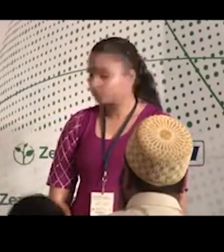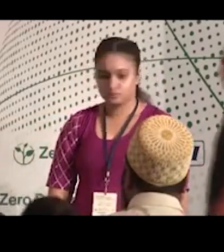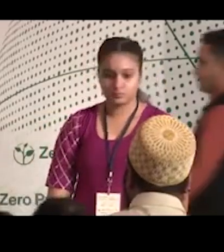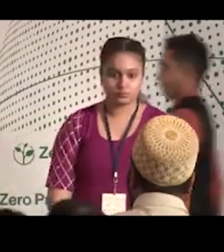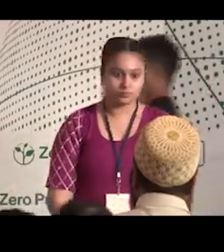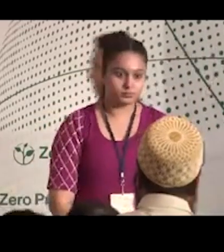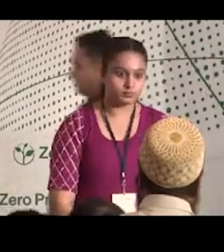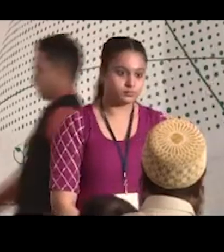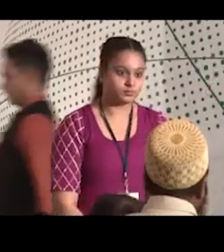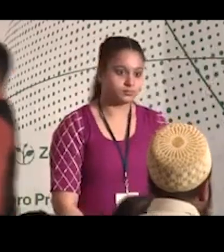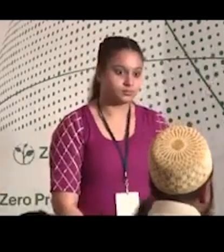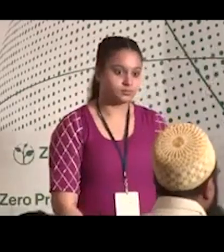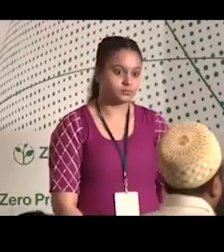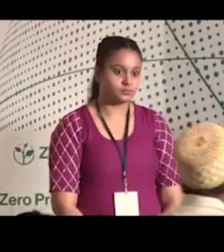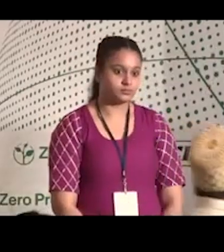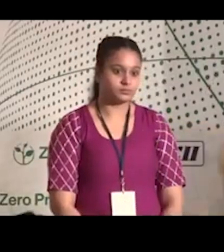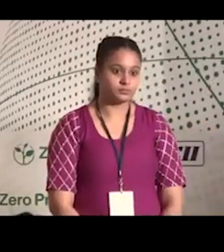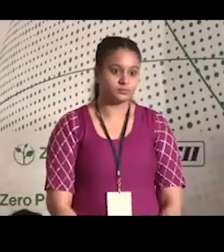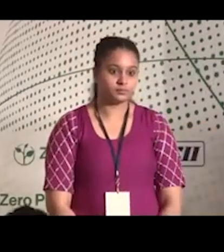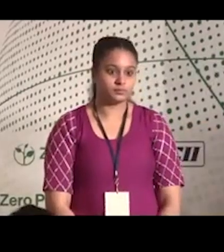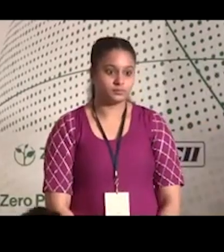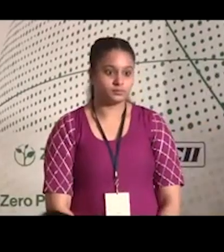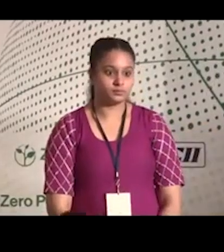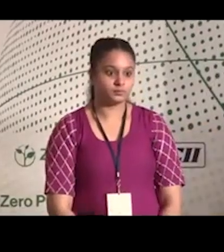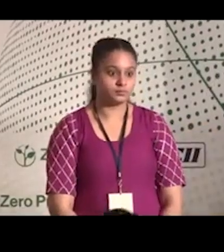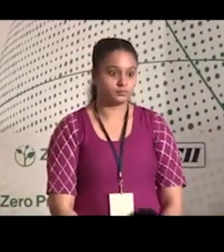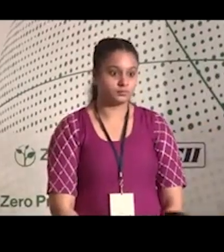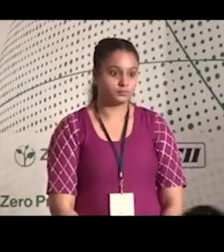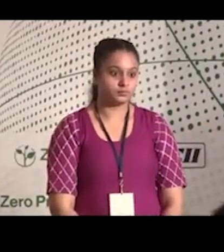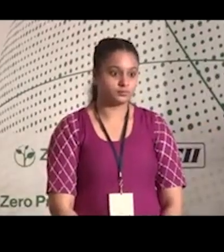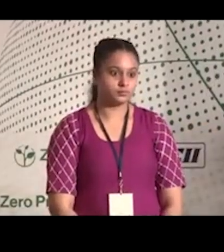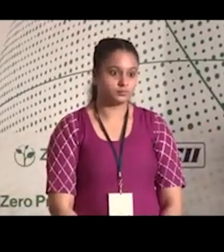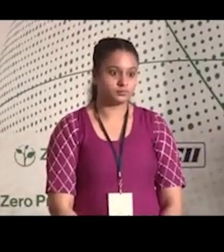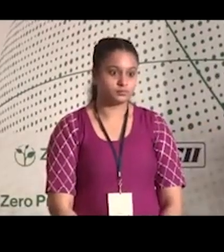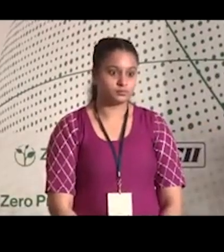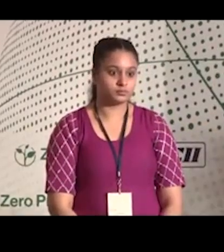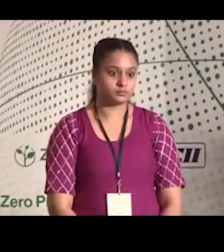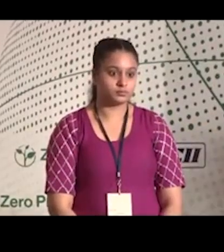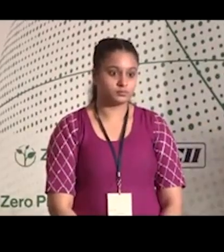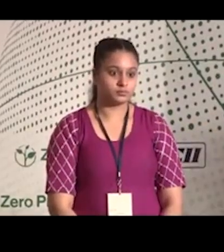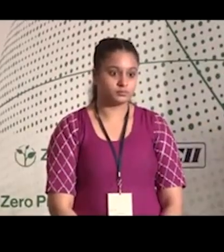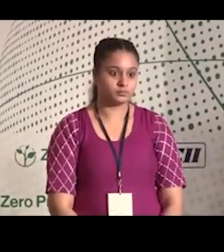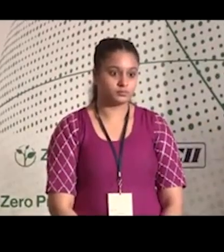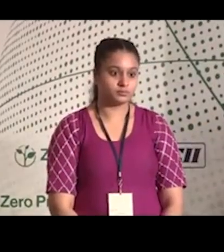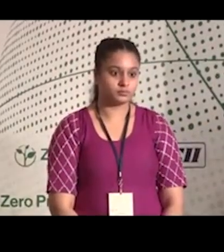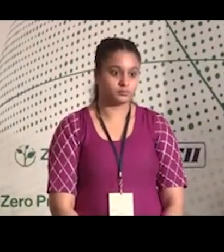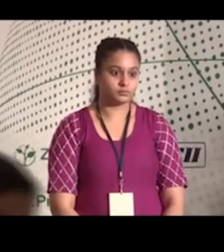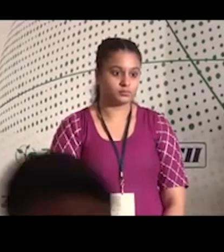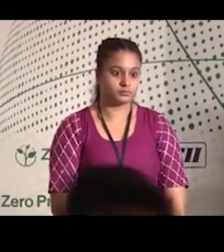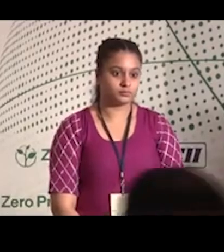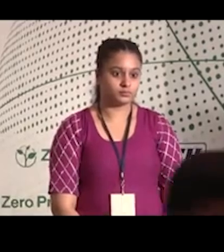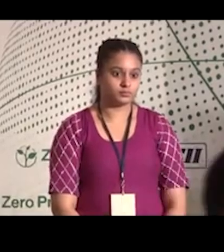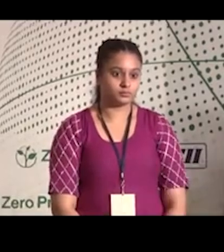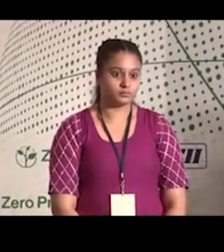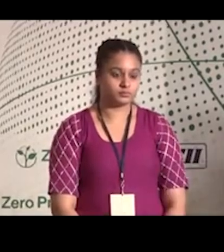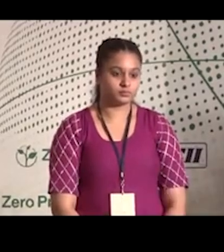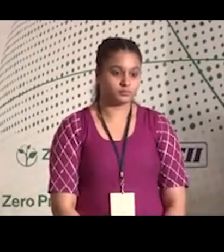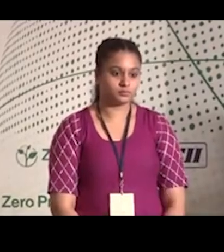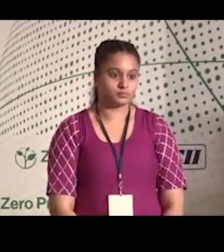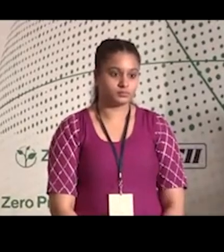You? Yeah.